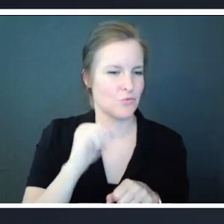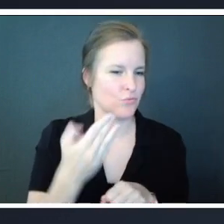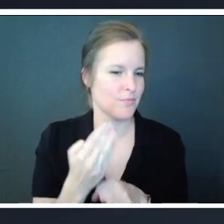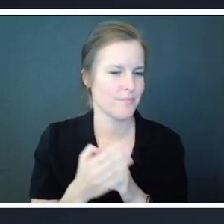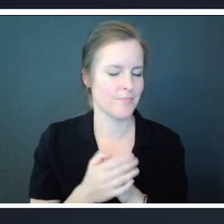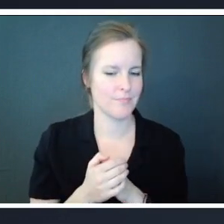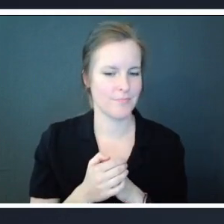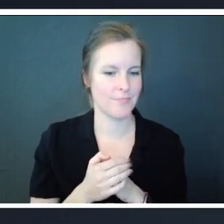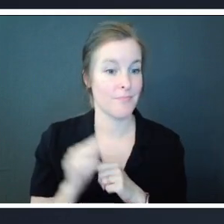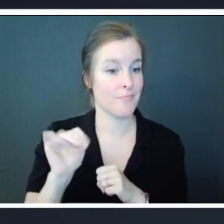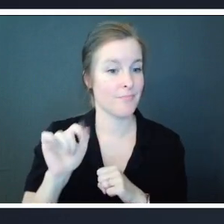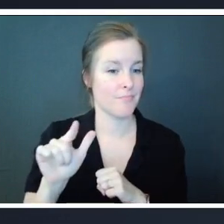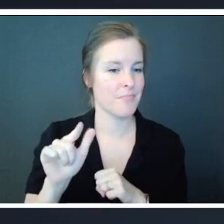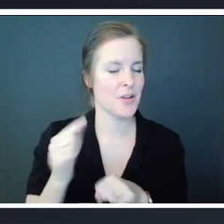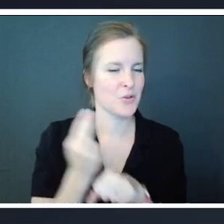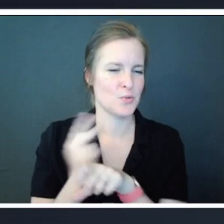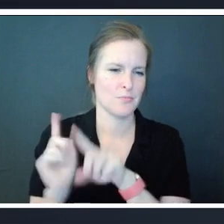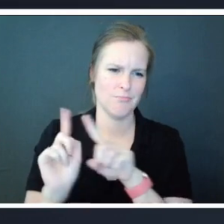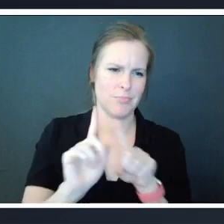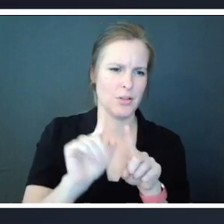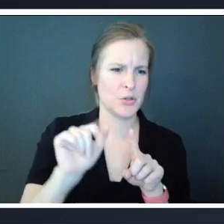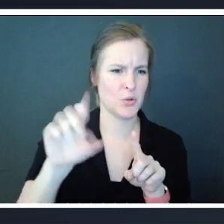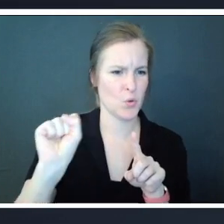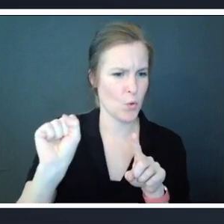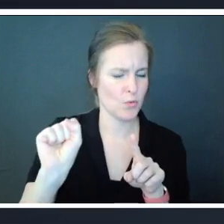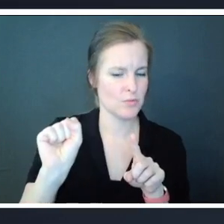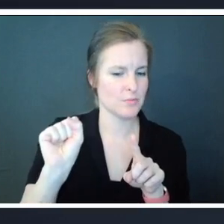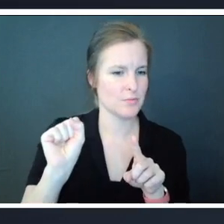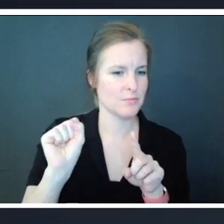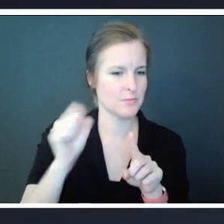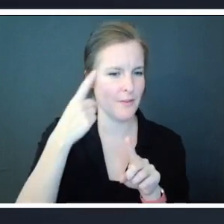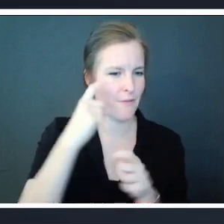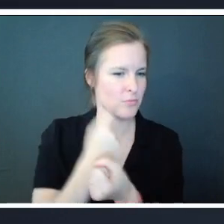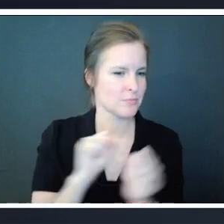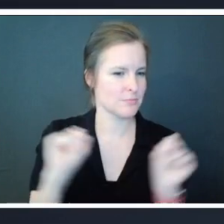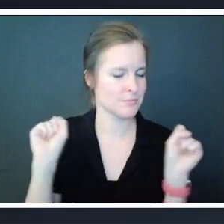on a day-to-day basis to help save species, so you could do the same thing with some problems